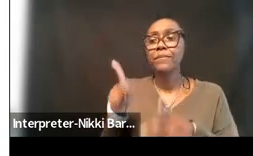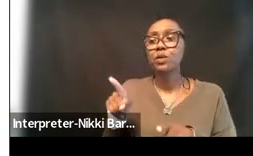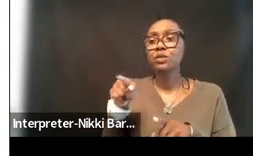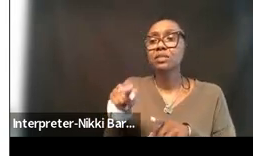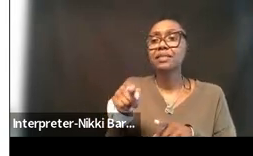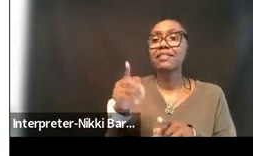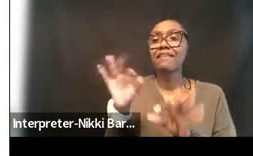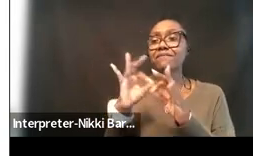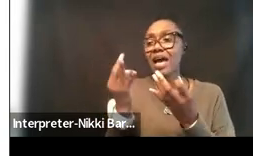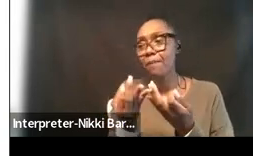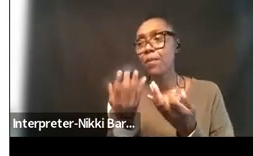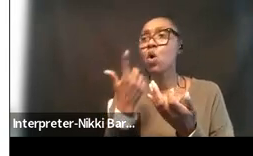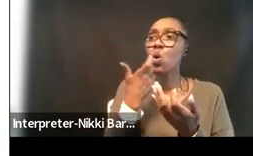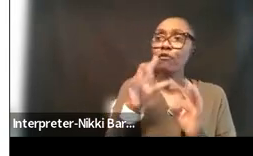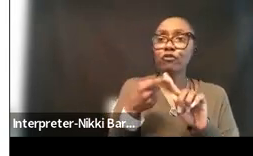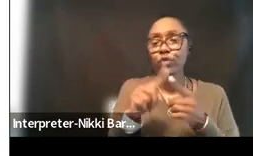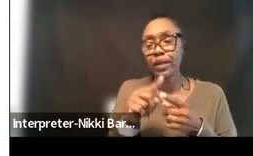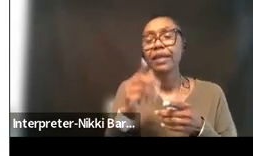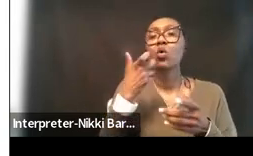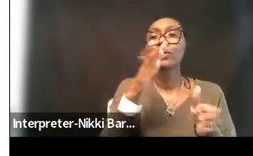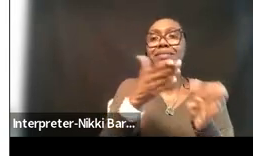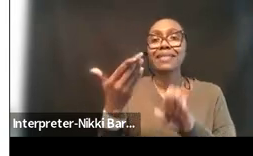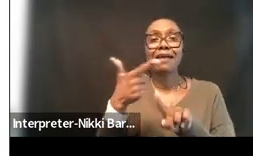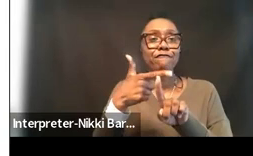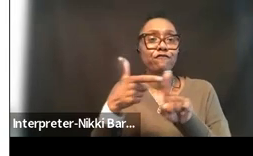We meet every Thursday from 6 30 to 8 pm. The group is free to join. There are no attendance requirements.